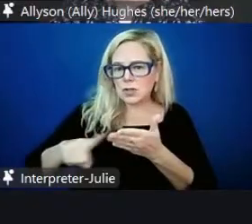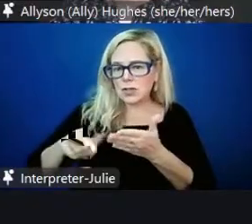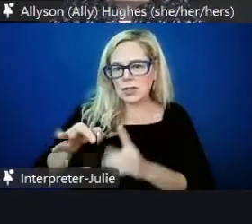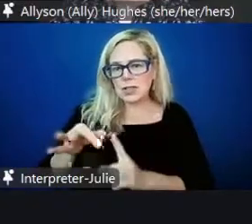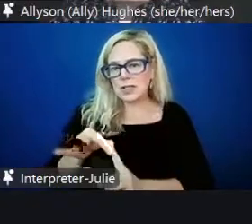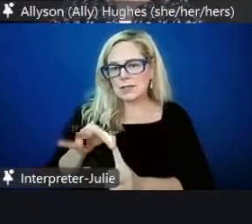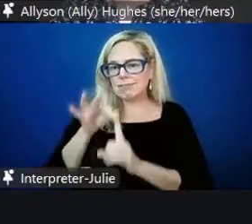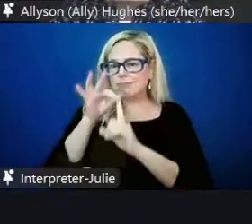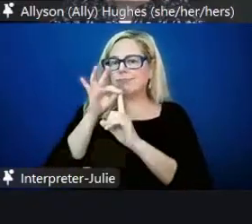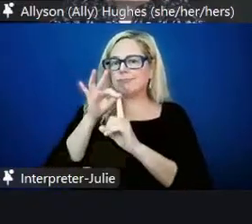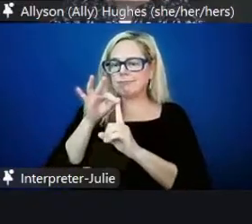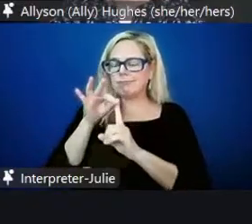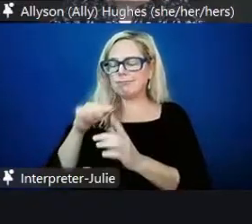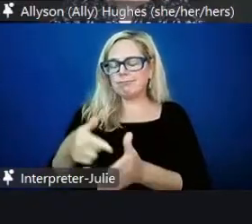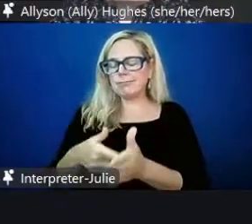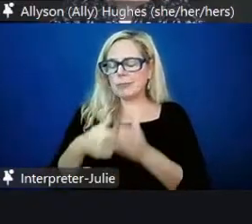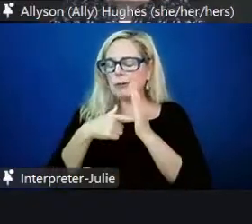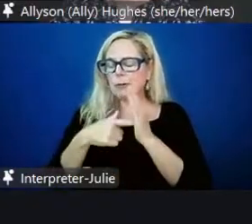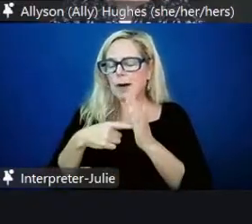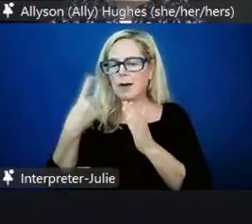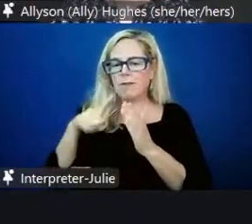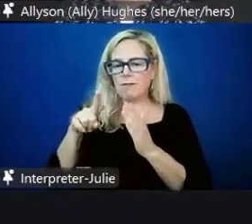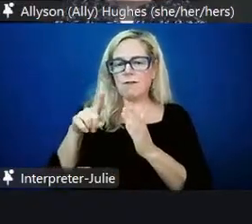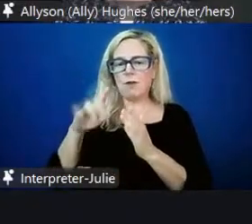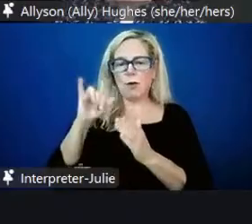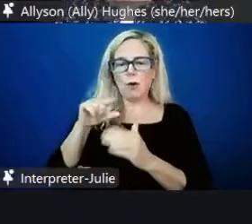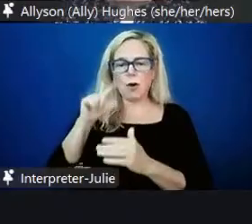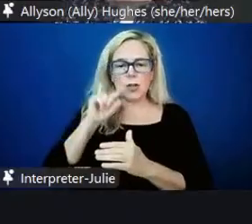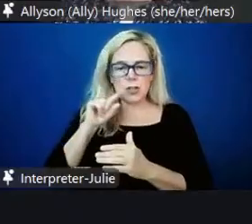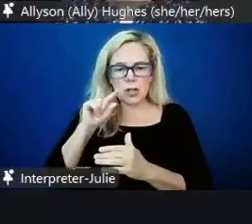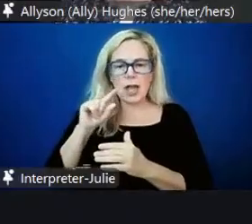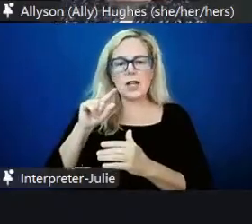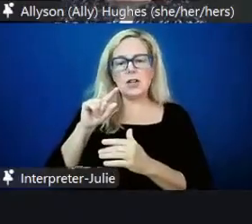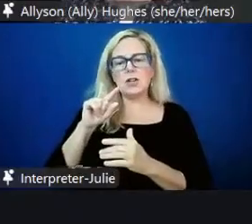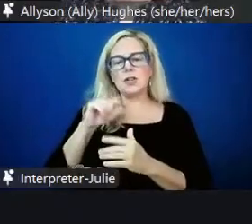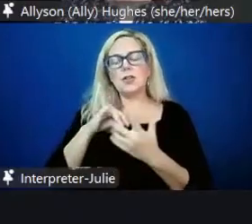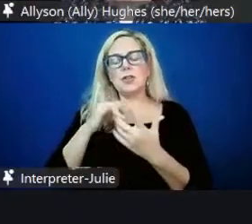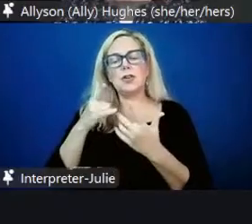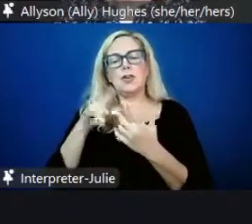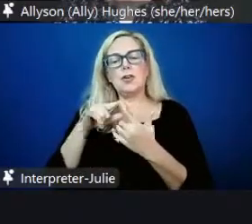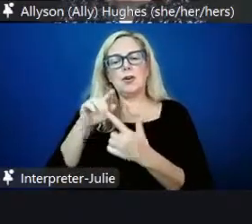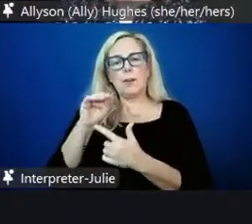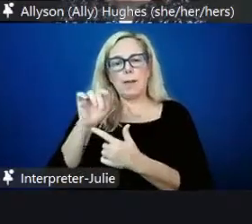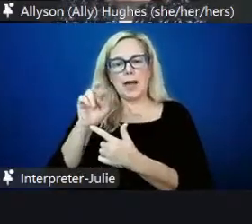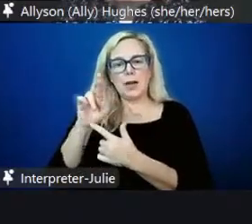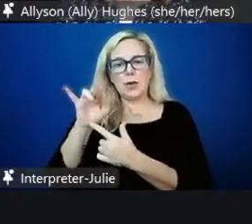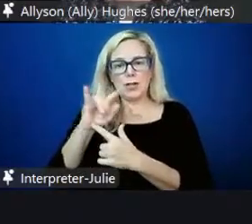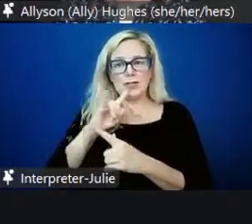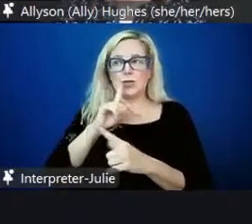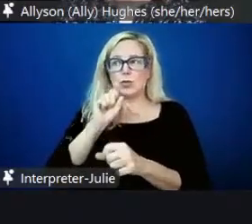gender and sexual minorities of more diverse backgrounds and to inform policy to address these health needs.